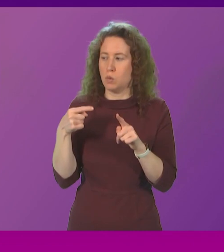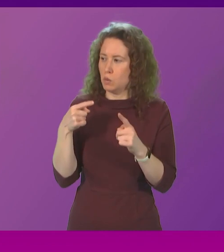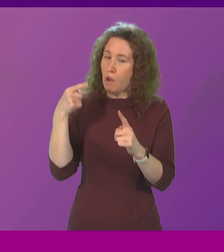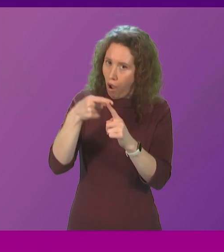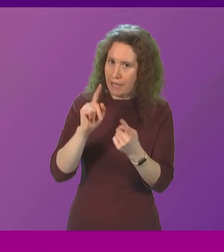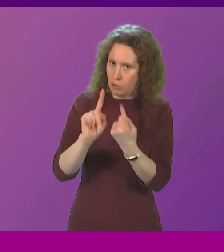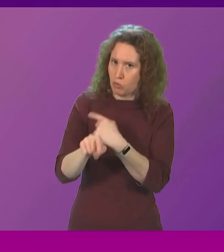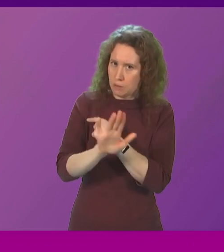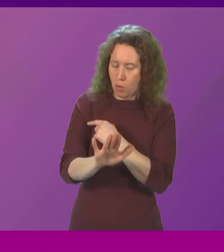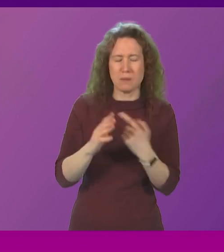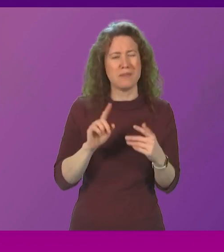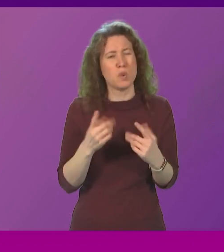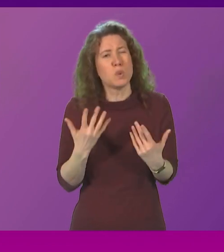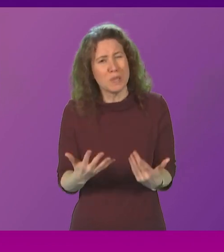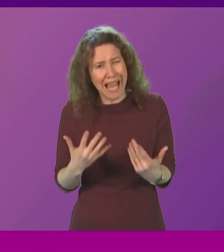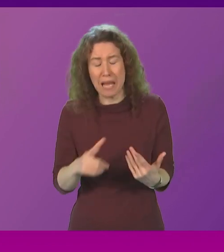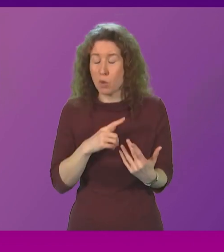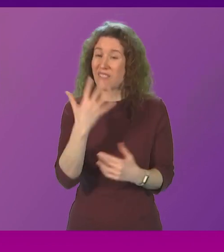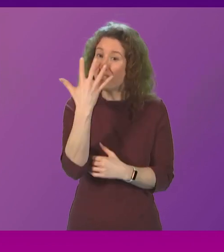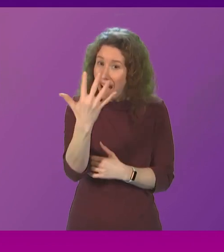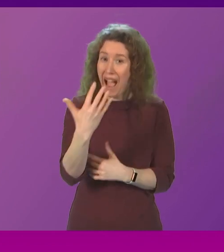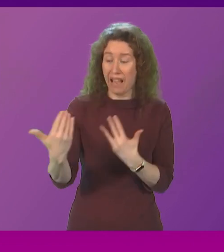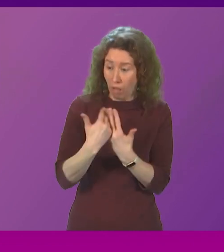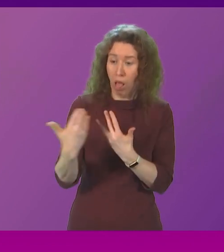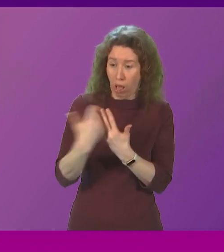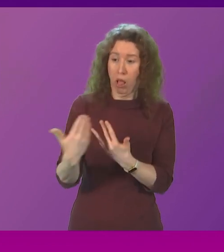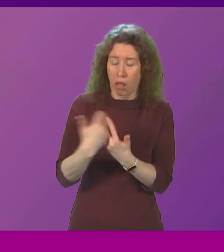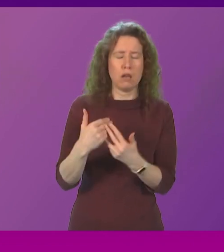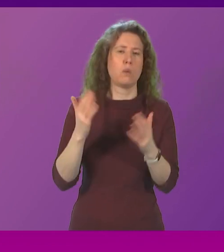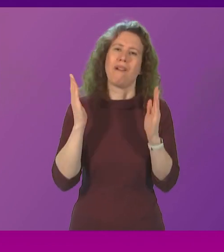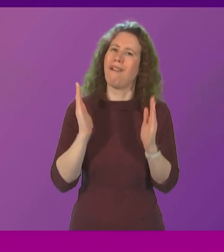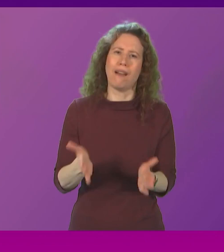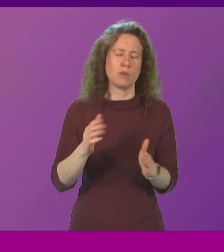For today, given that we have had five disruptions, it is essential that we do all that we can